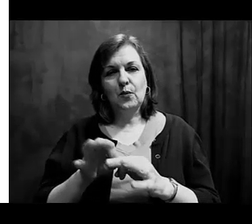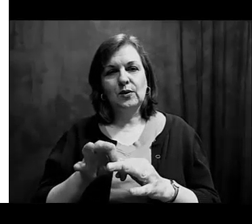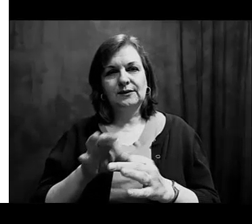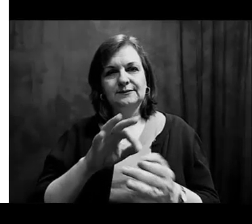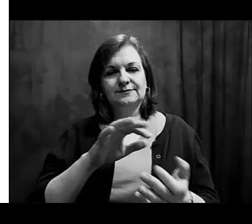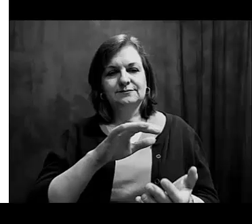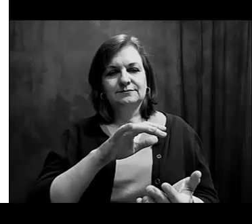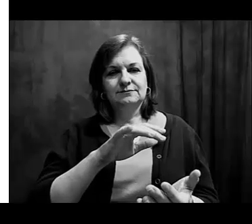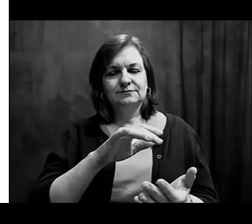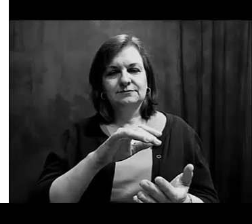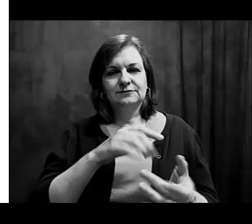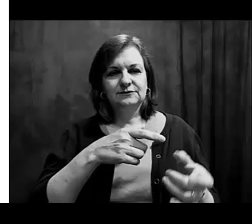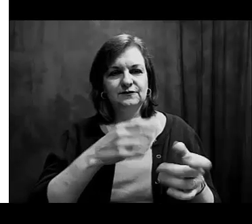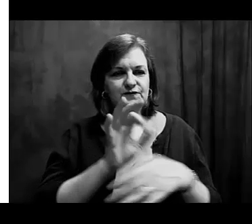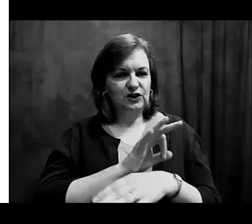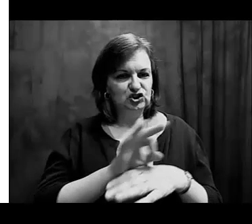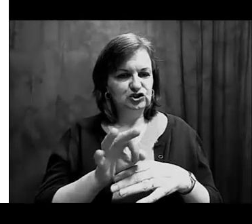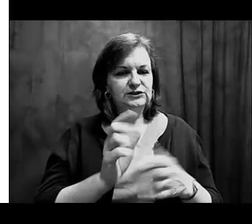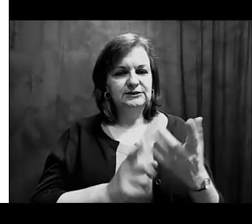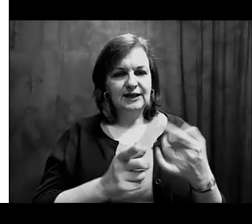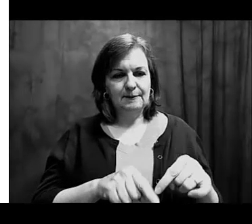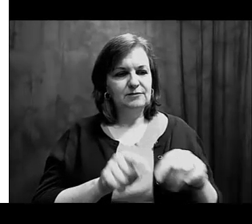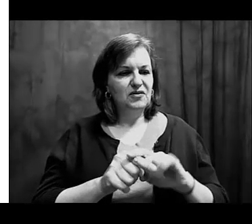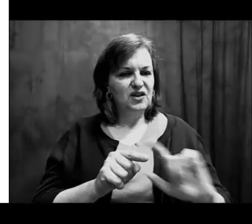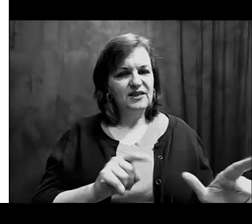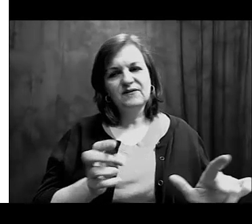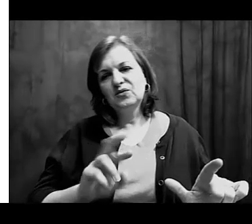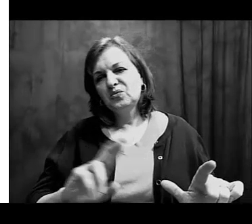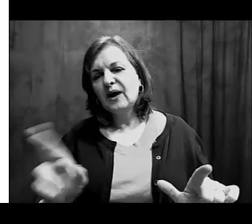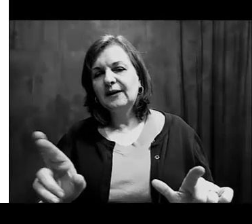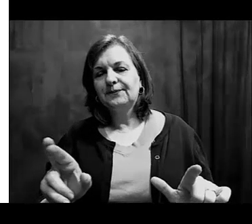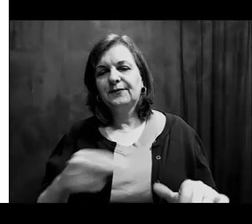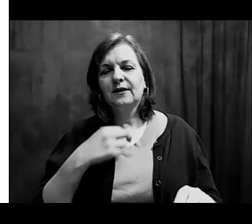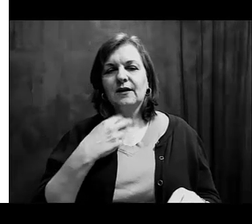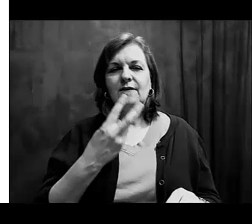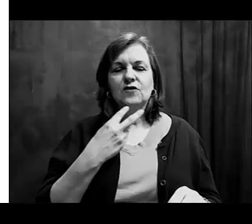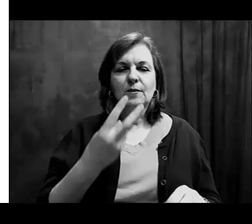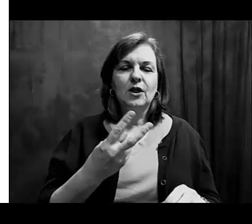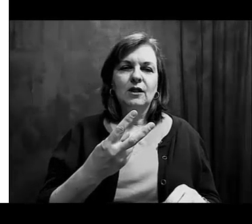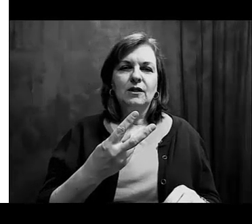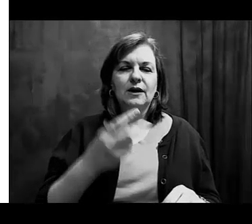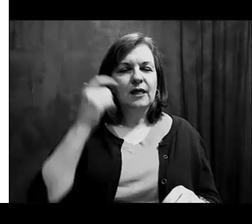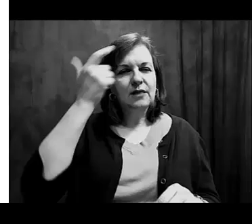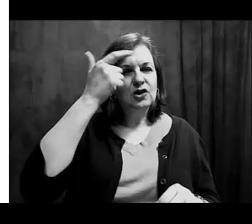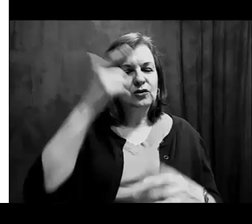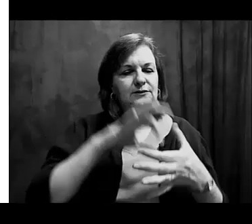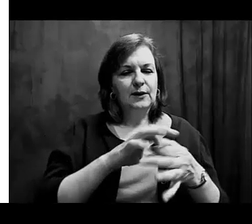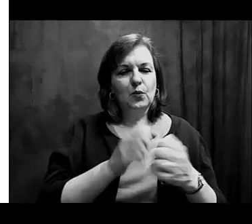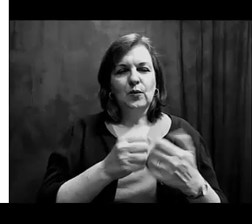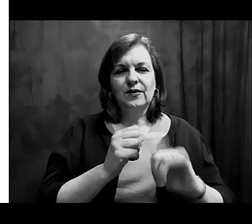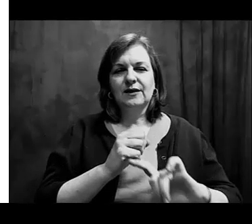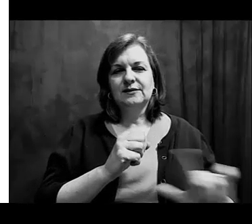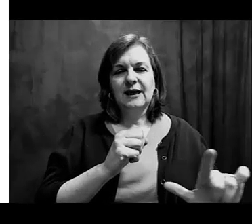occurring as I've mentioned so verbal and logical associated with left hemisphere processing information